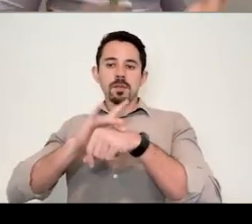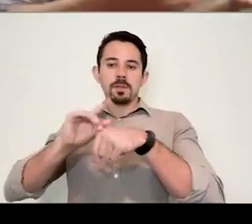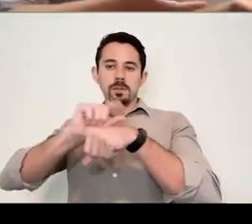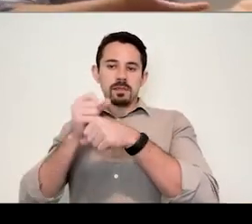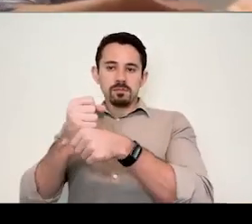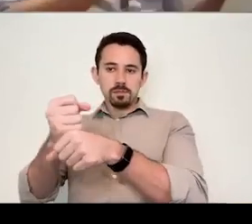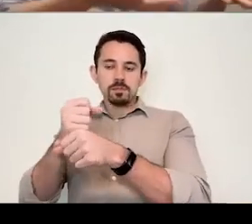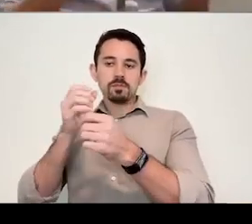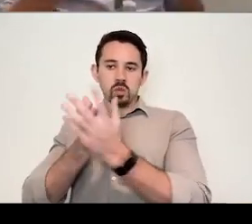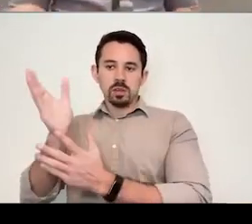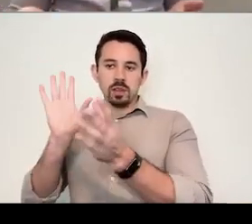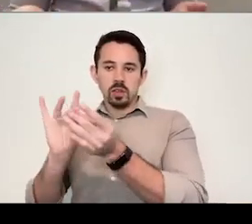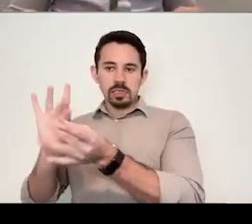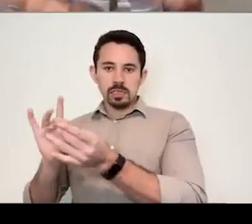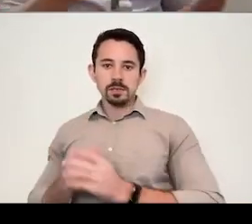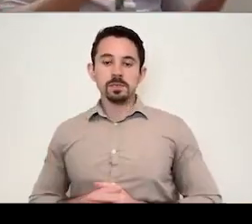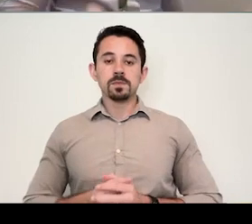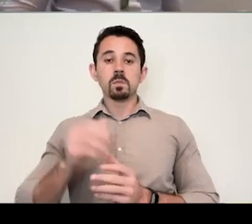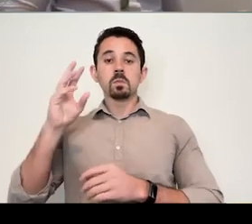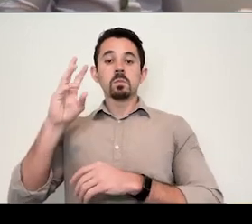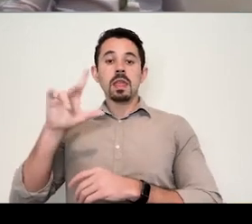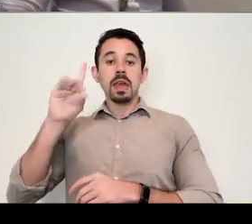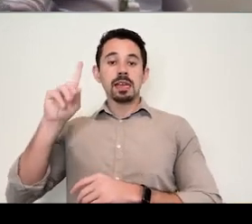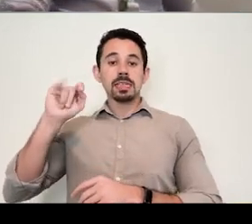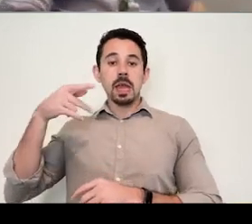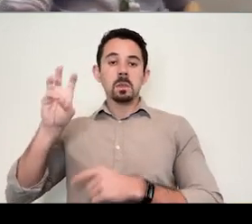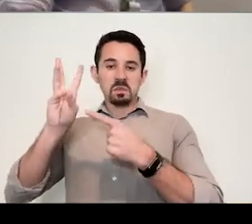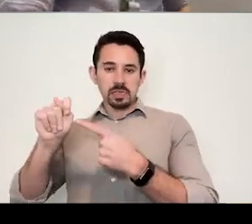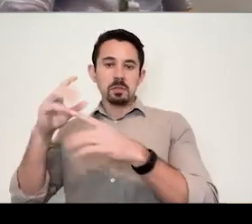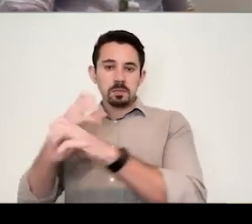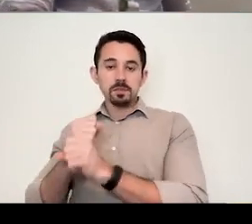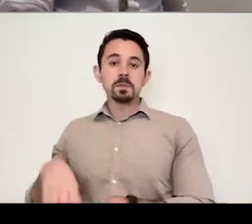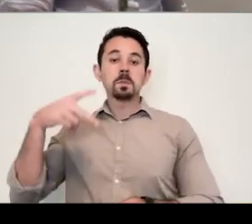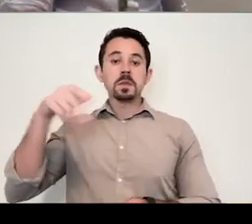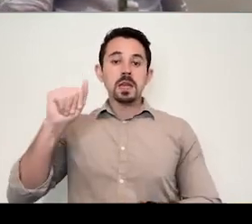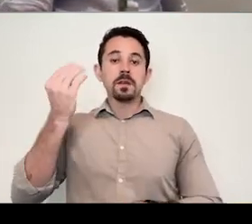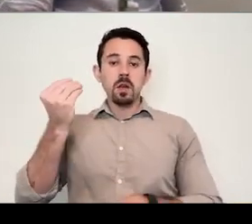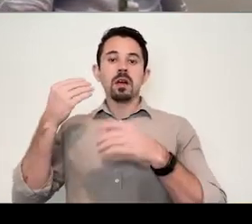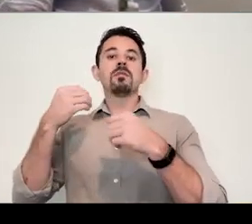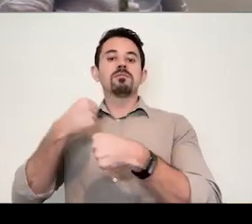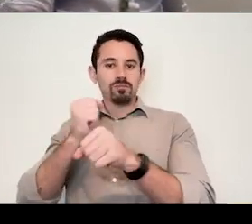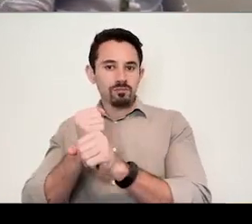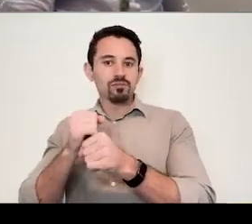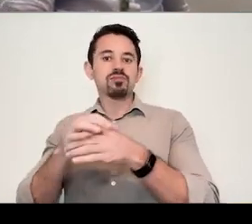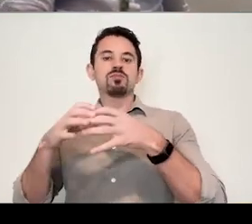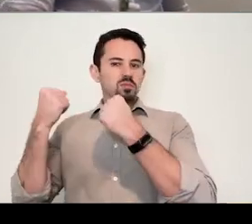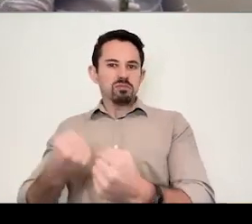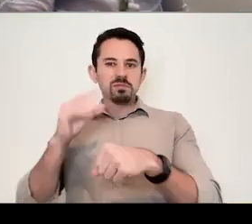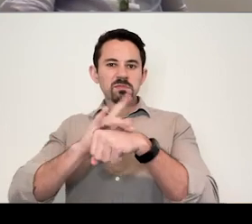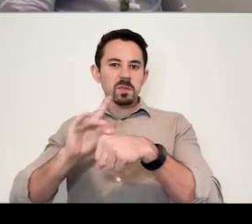which quantifies biofilm formation via adherence. Wild type PA14 formed a robust biofilm in contrast